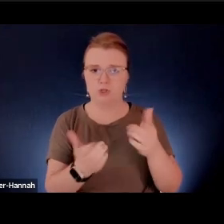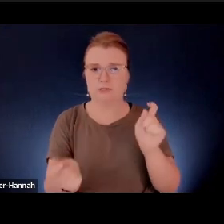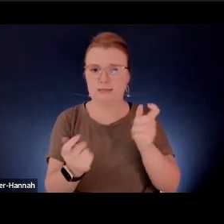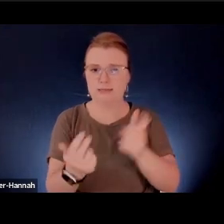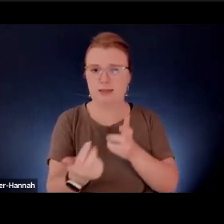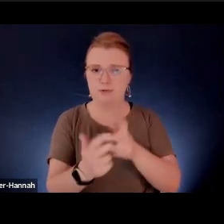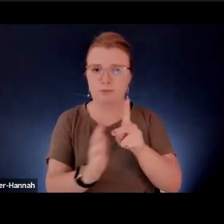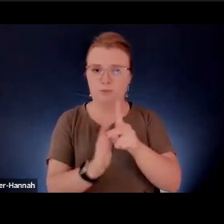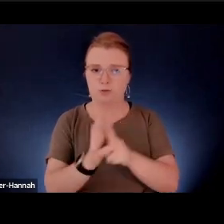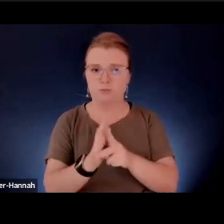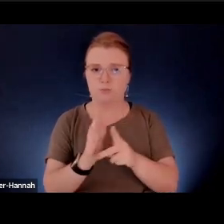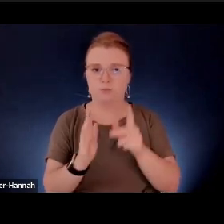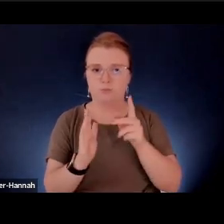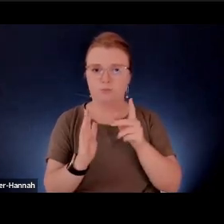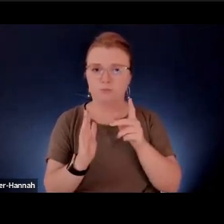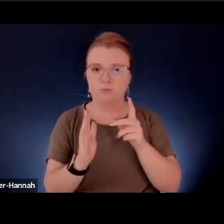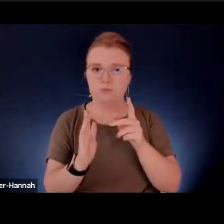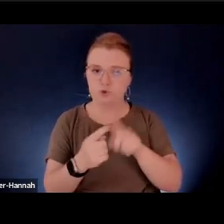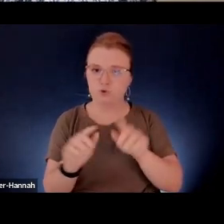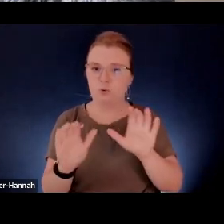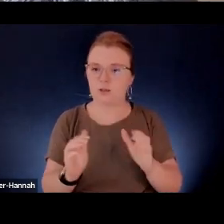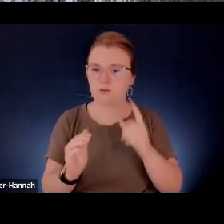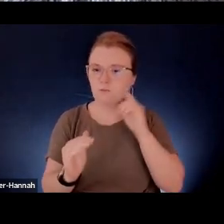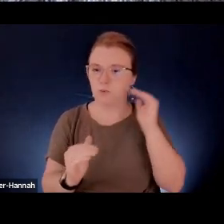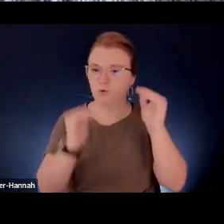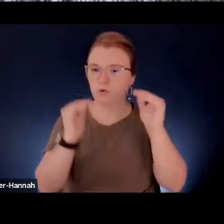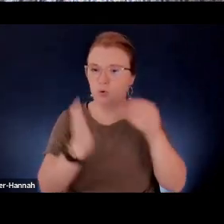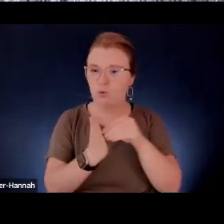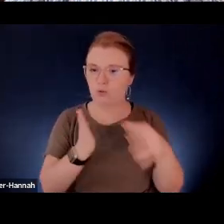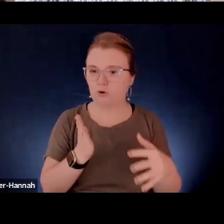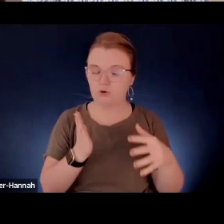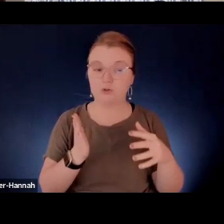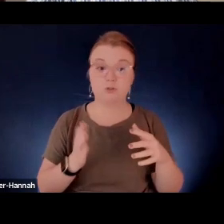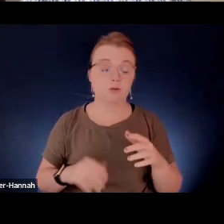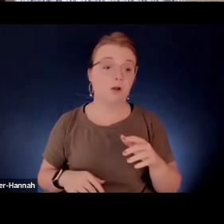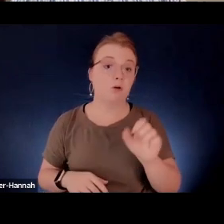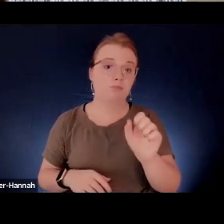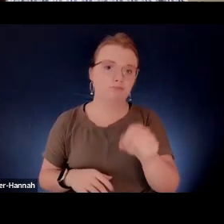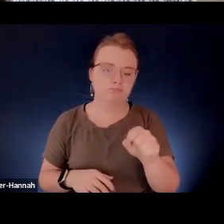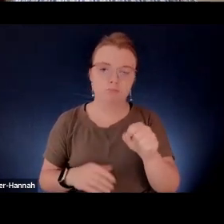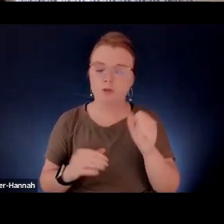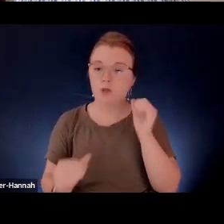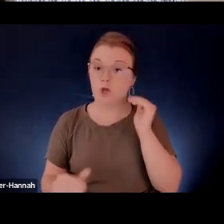for adult learners? Oh yeah, well, adult learners, I mean I feel like teaching